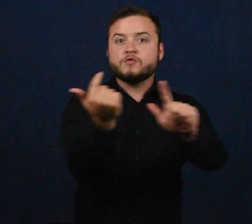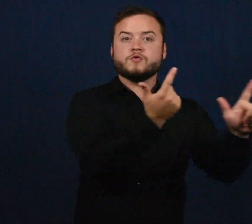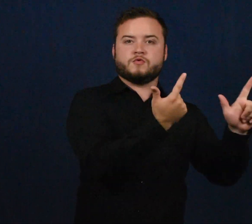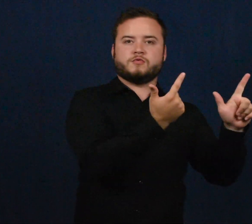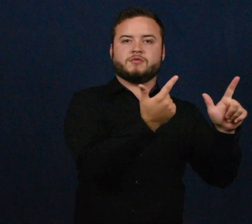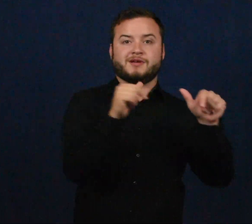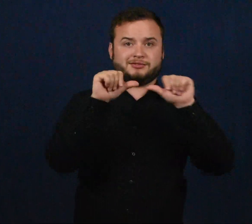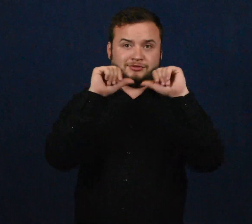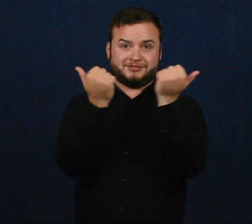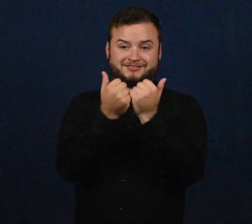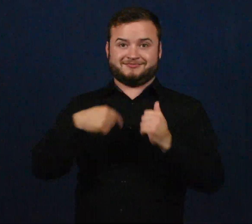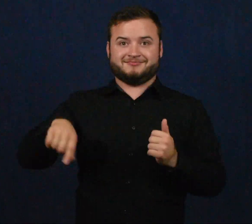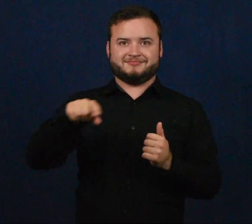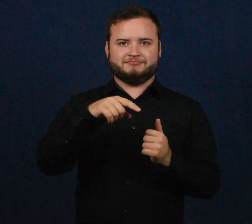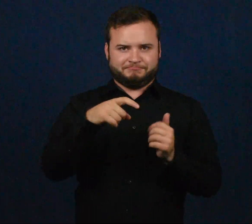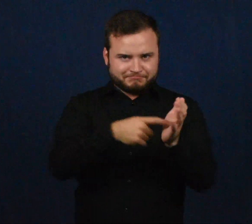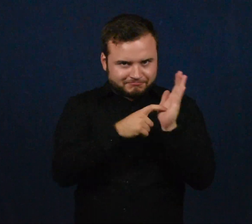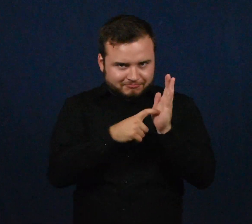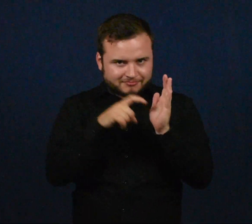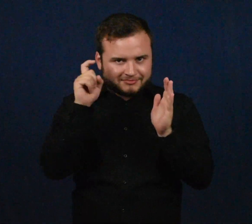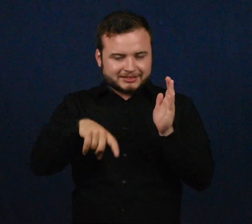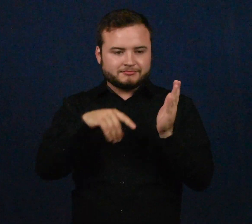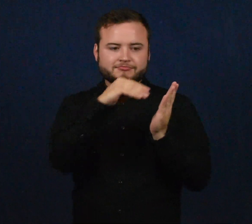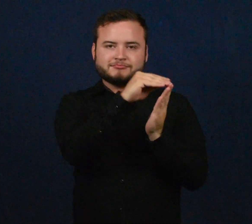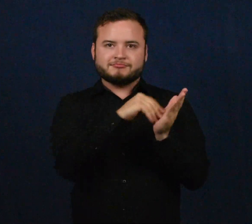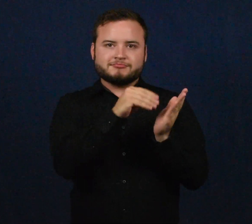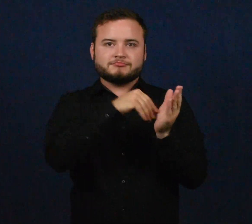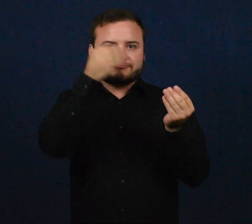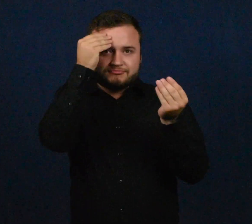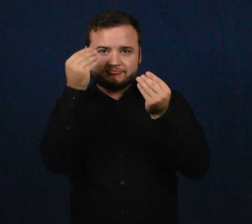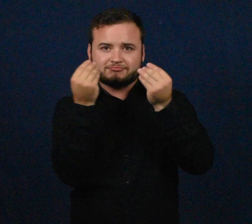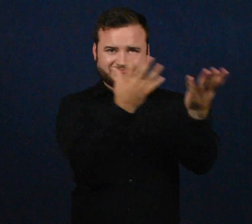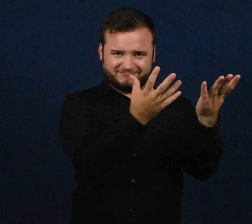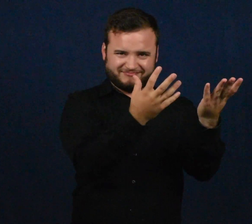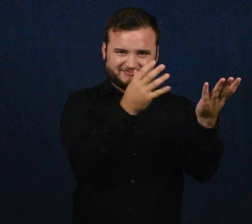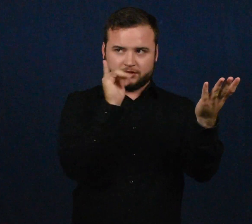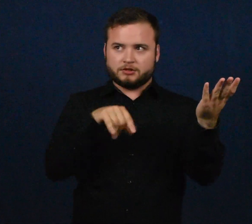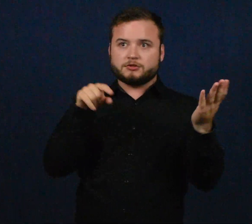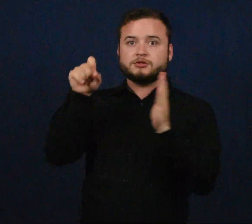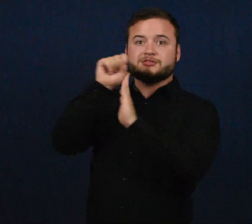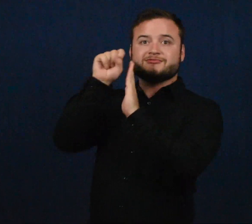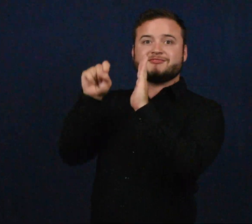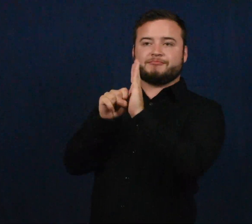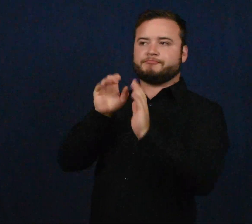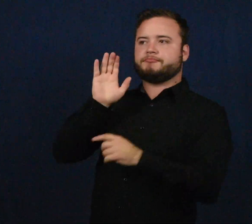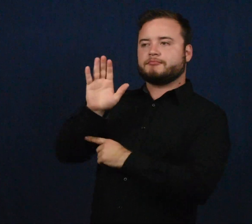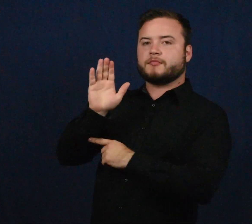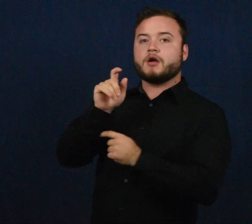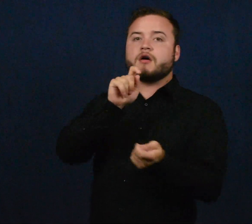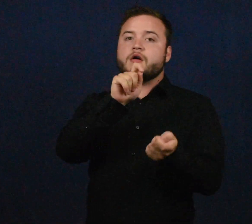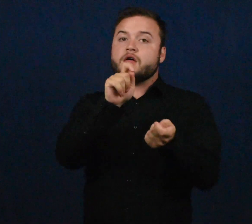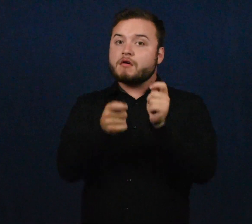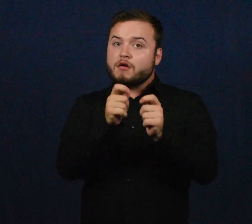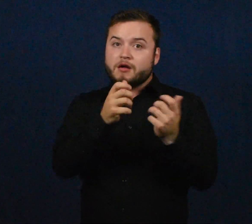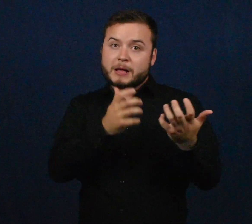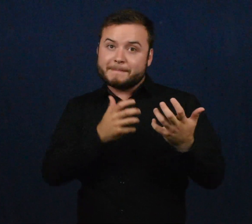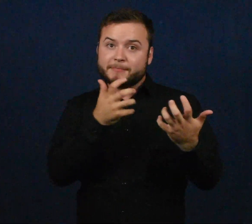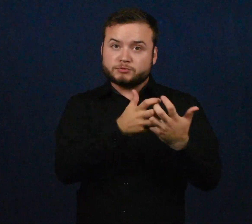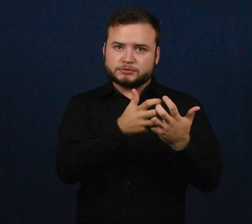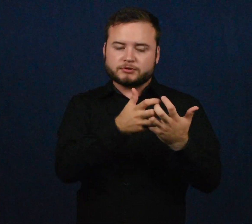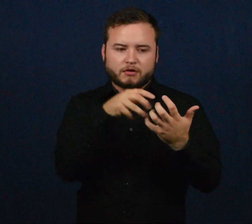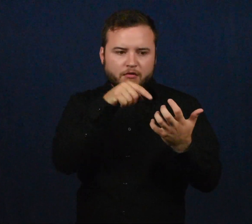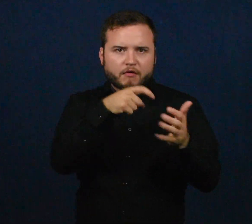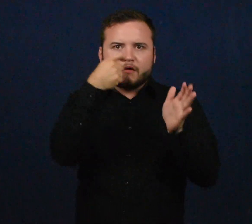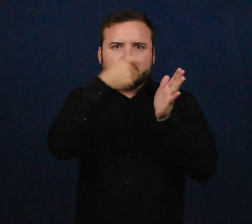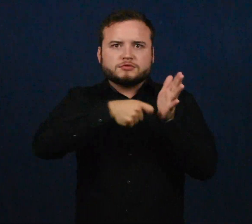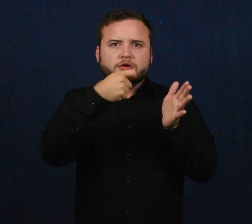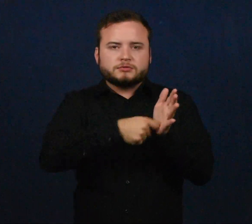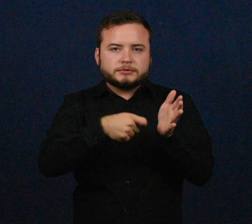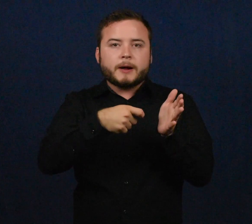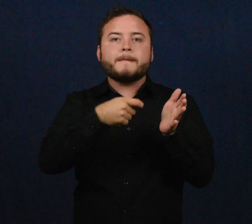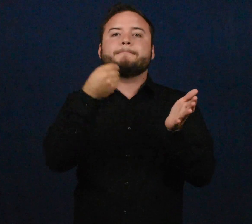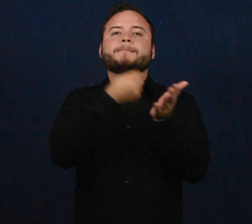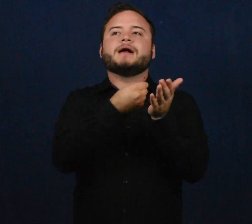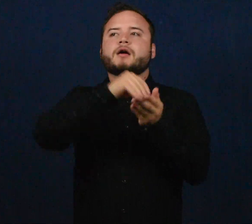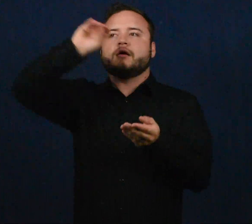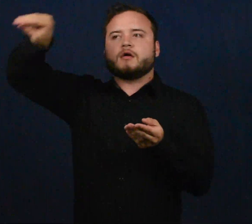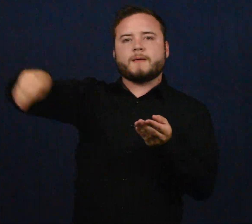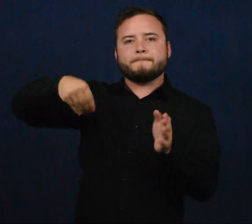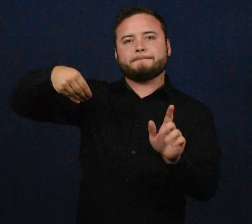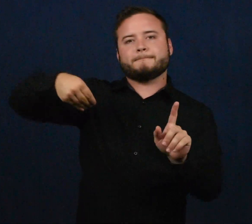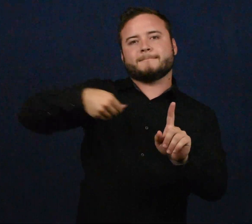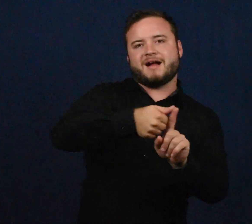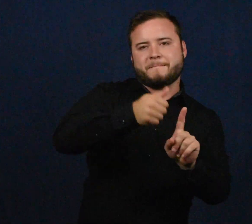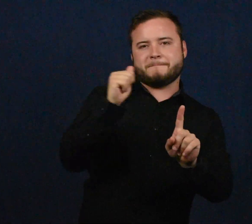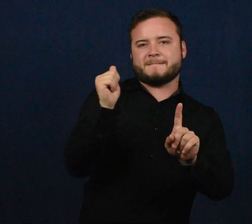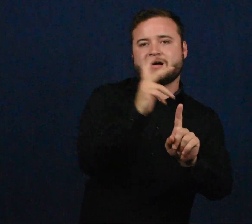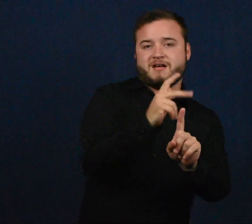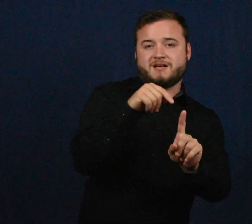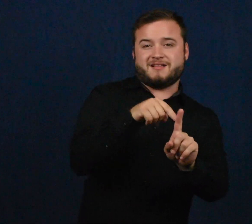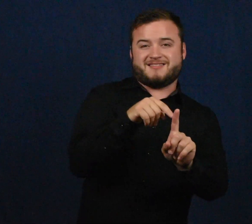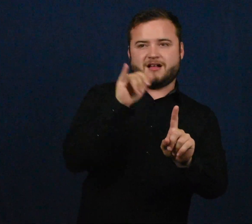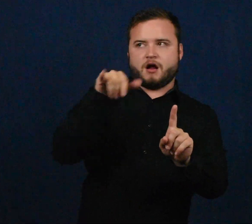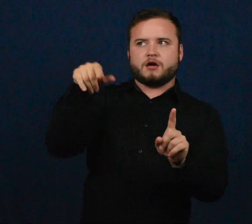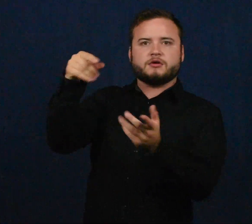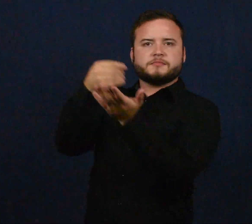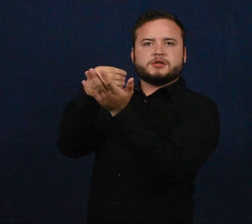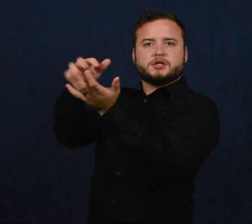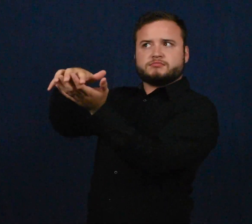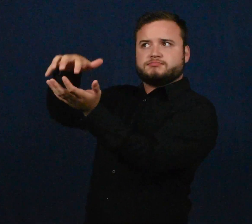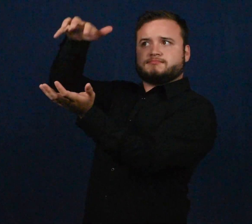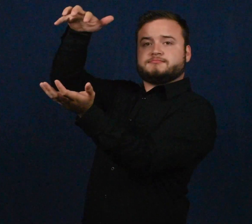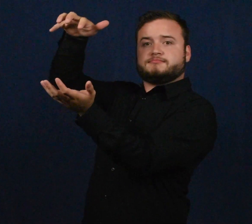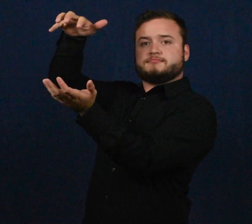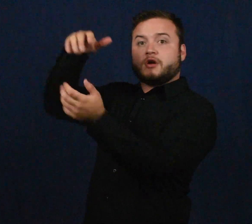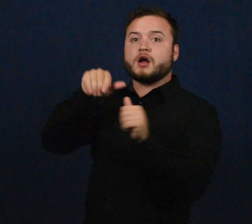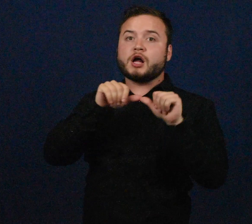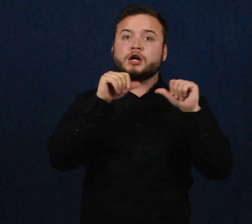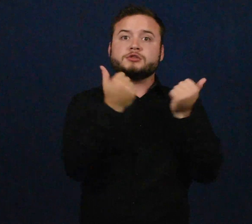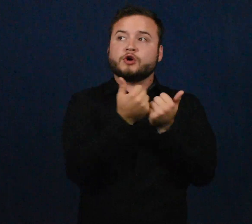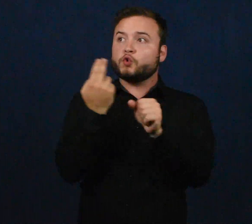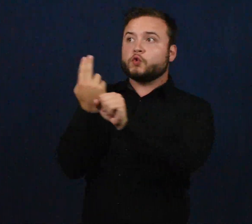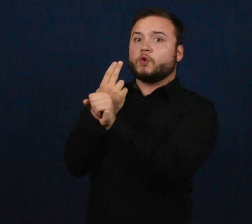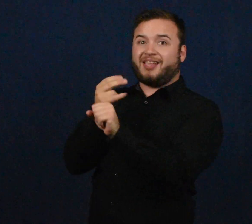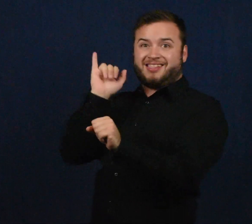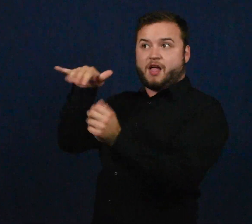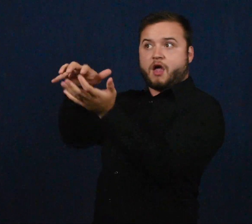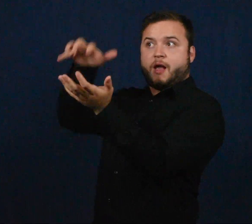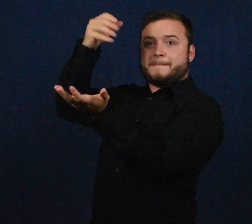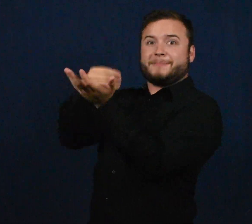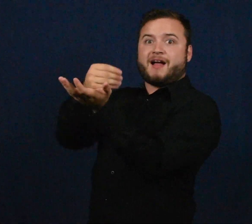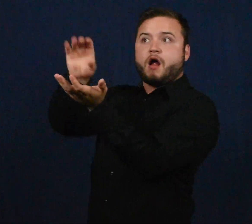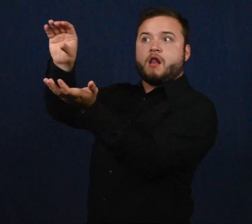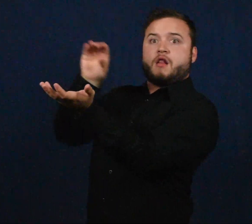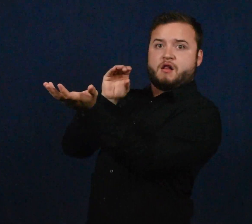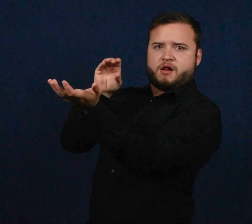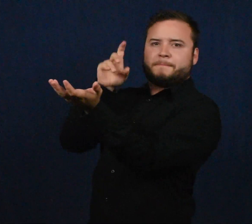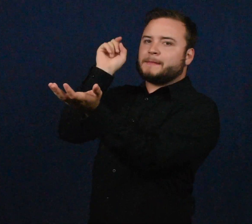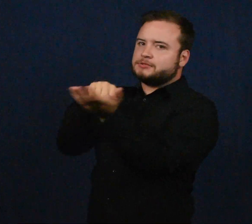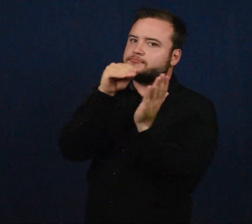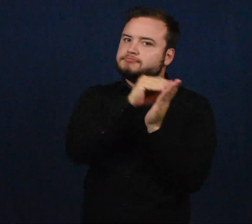All agencies are required to report the use of the state’s accommodations reimbursement fund